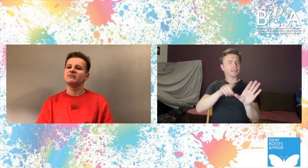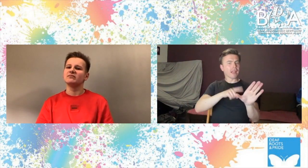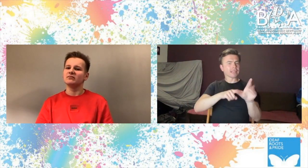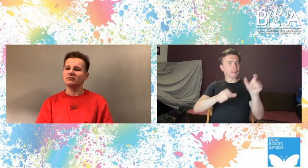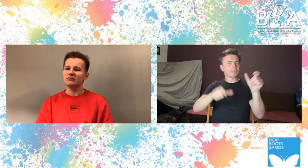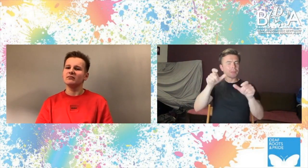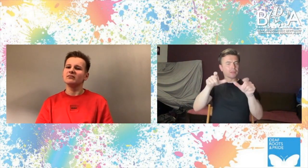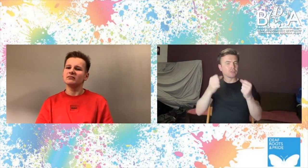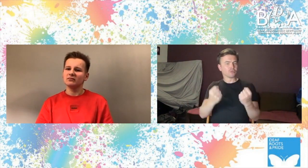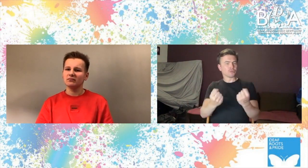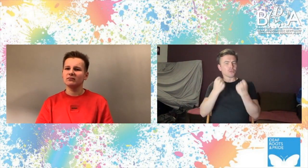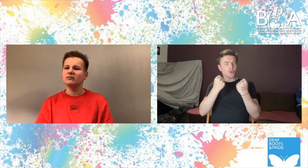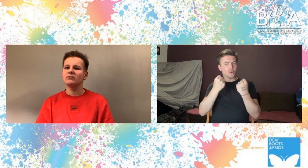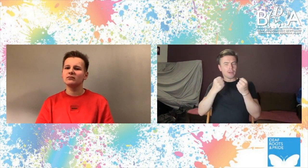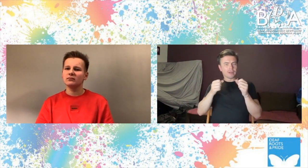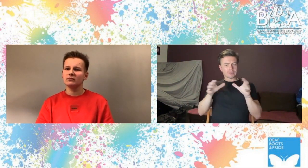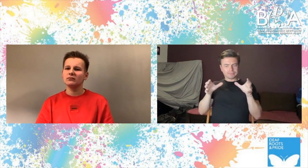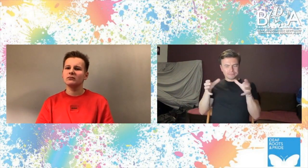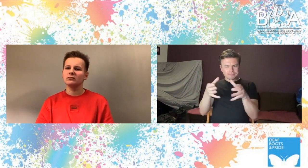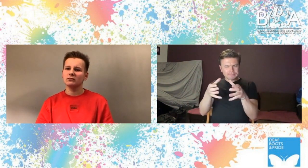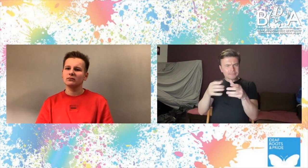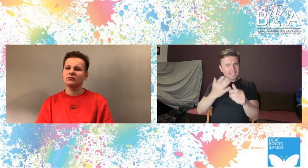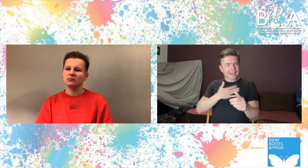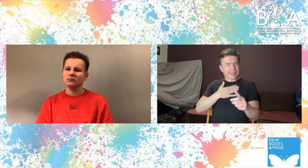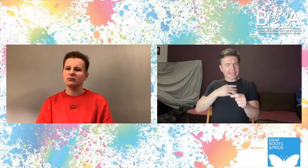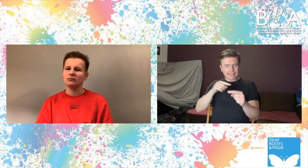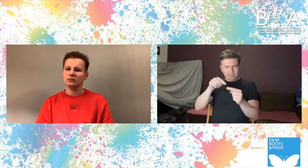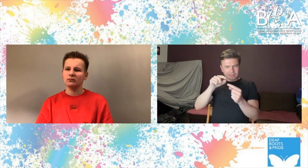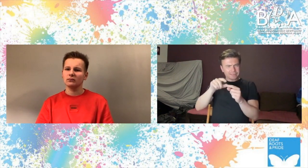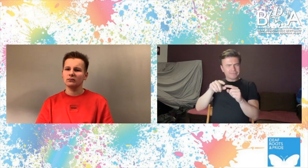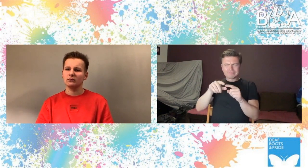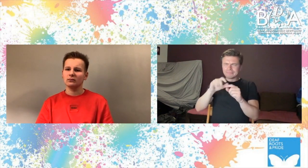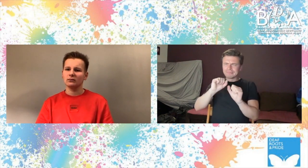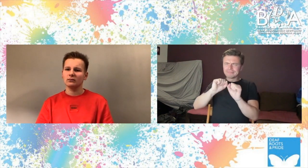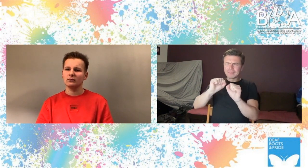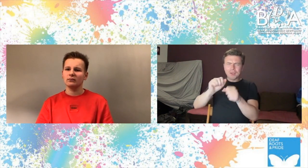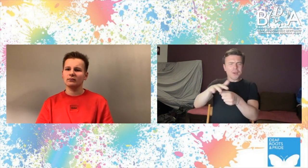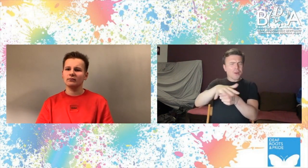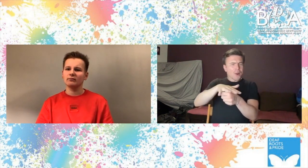Younger people are stronger physically but tend to stick to small groups or